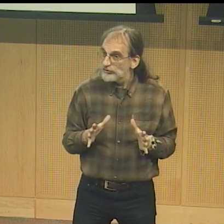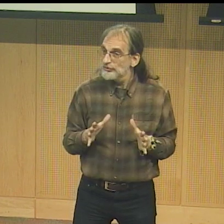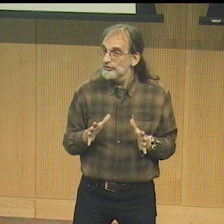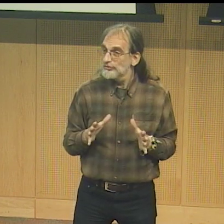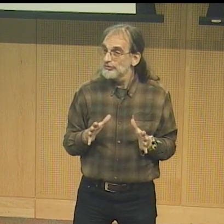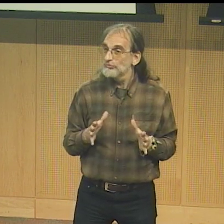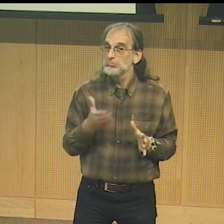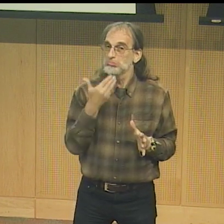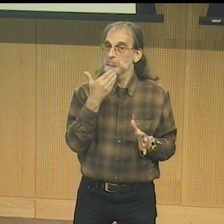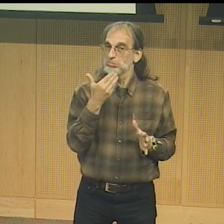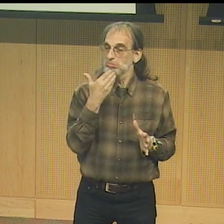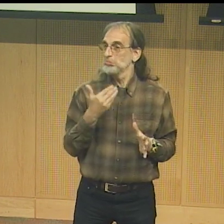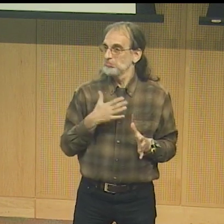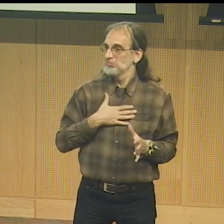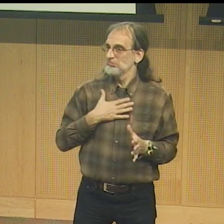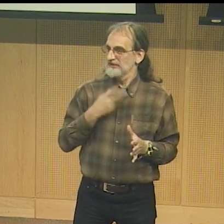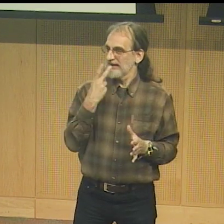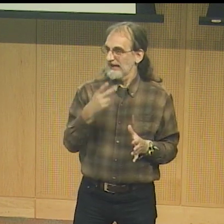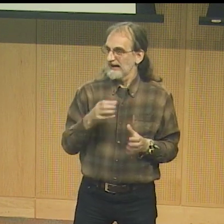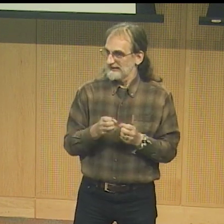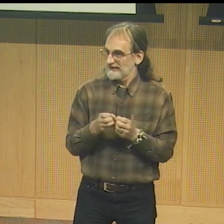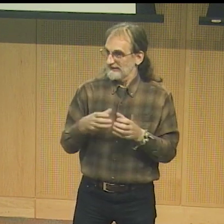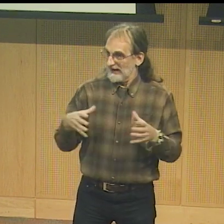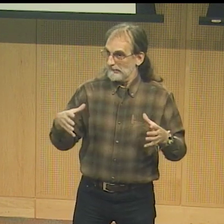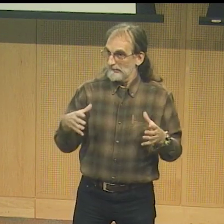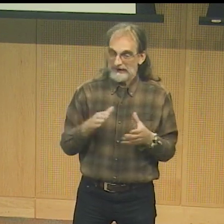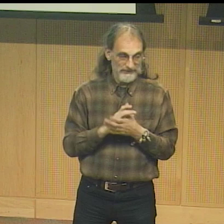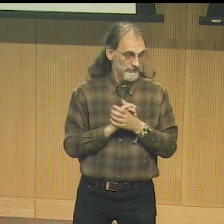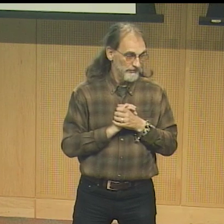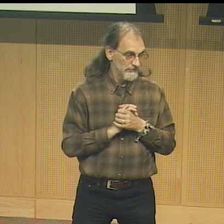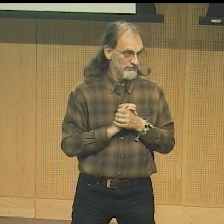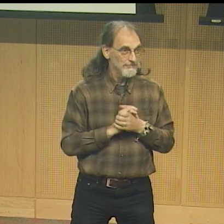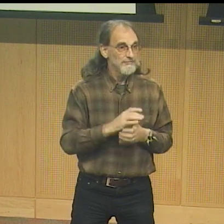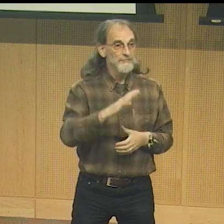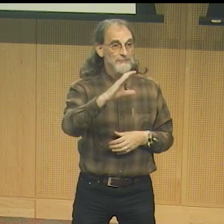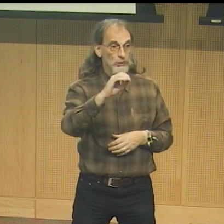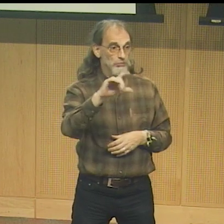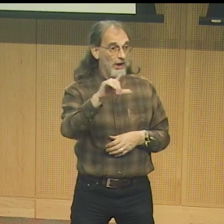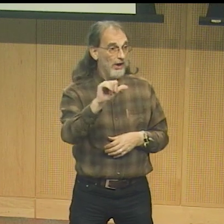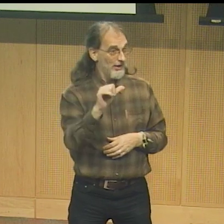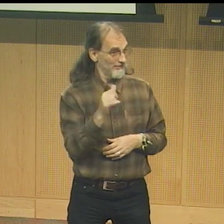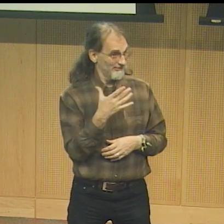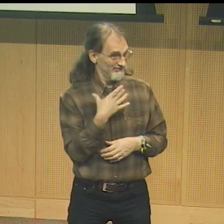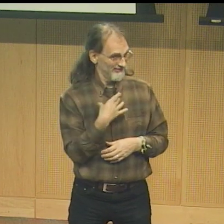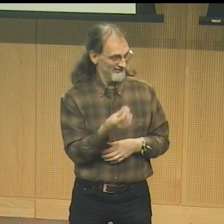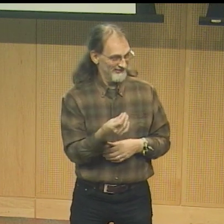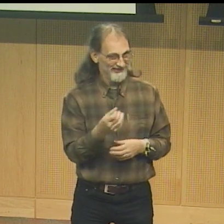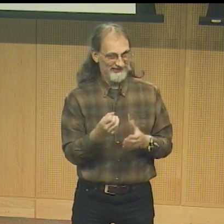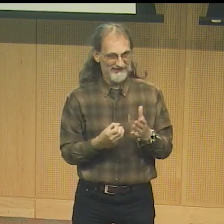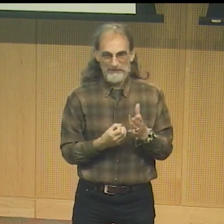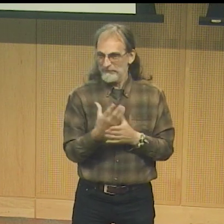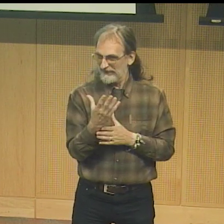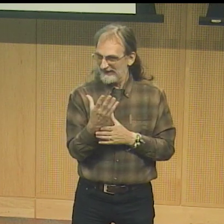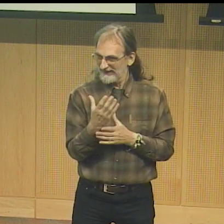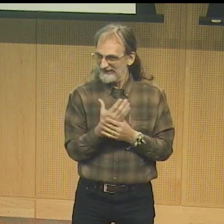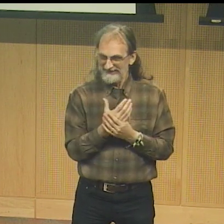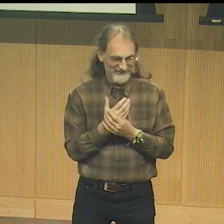We also work with interpreters, which I'm happy to see that expanding even more today. We also work with children of Deaf adults.